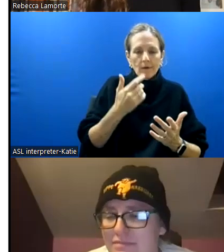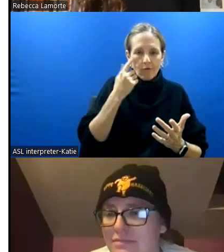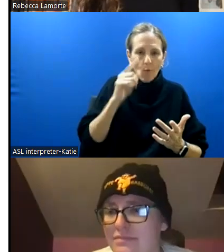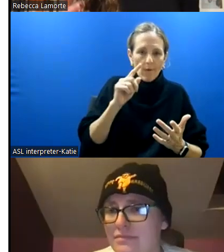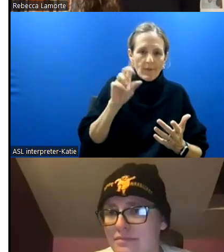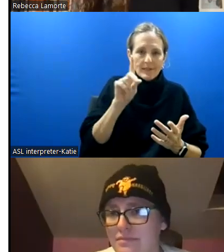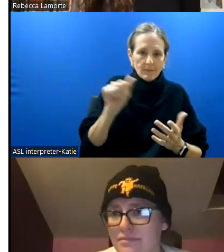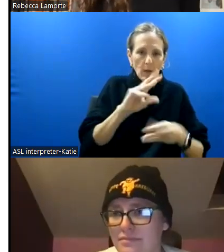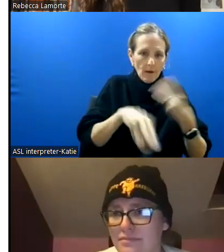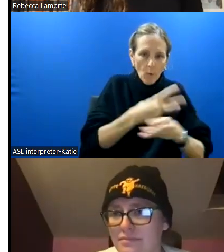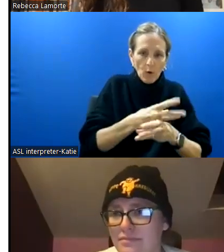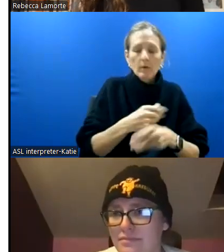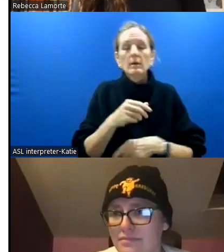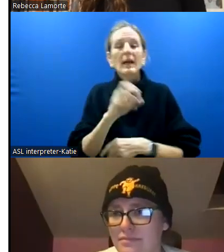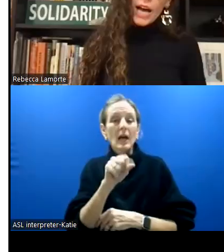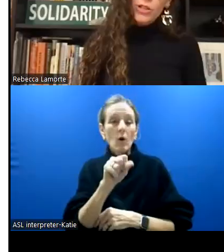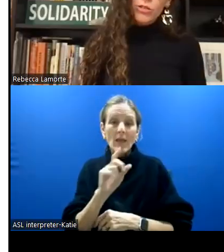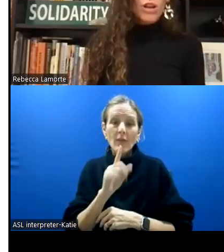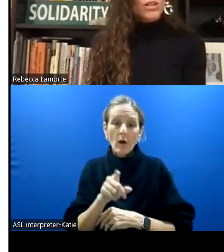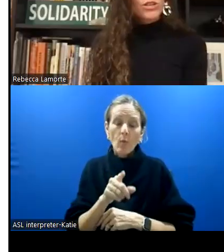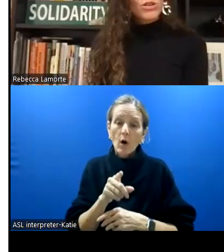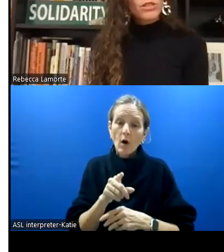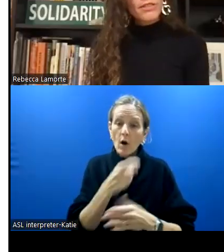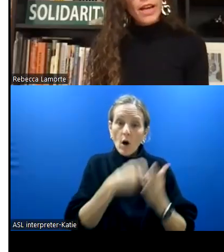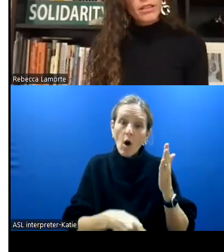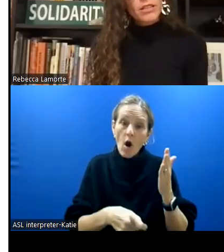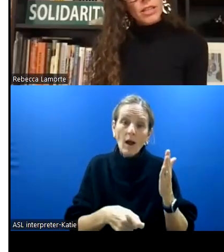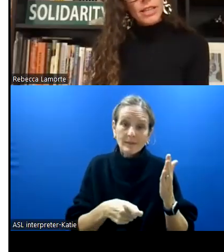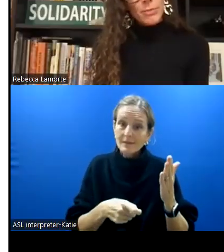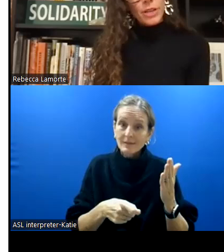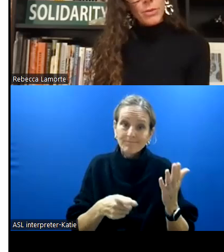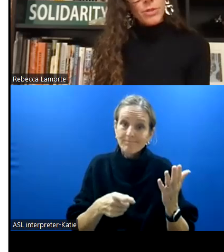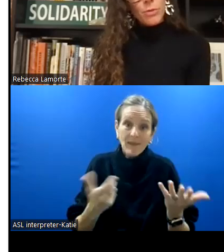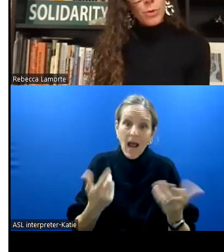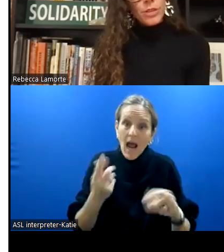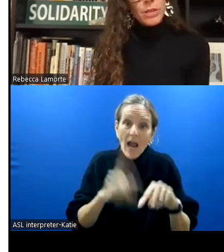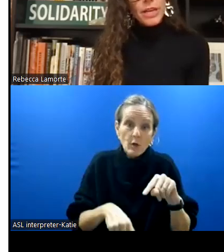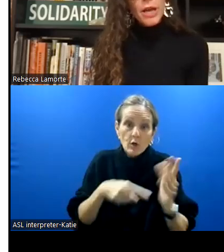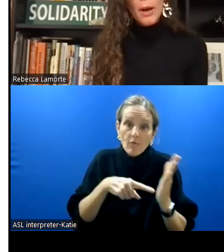there were cost-prohibitive moments for me where I chose not to host the event, 'cause the accessibility was so important to me.